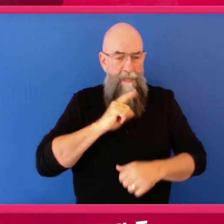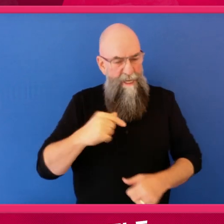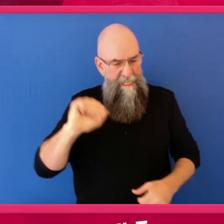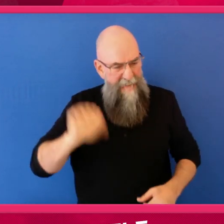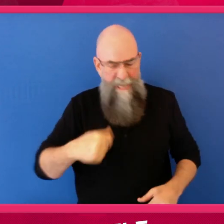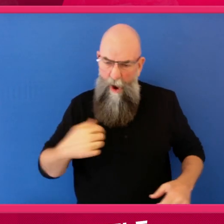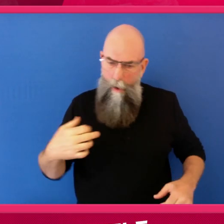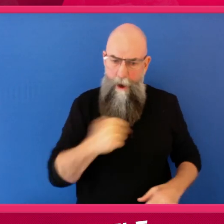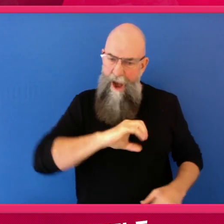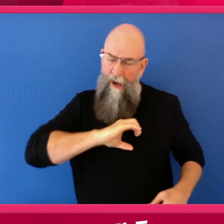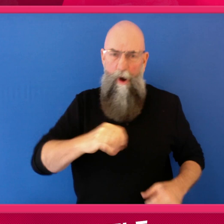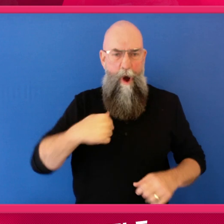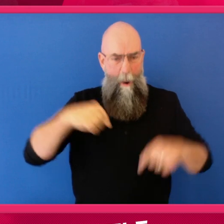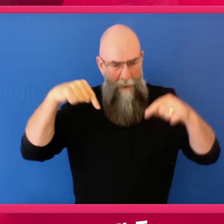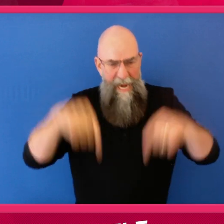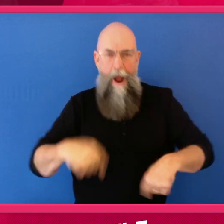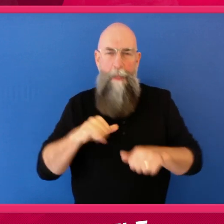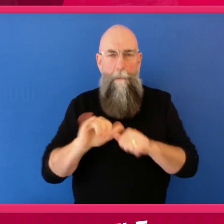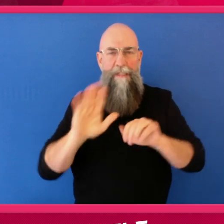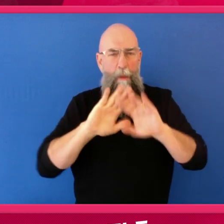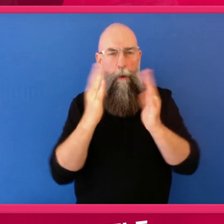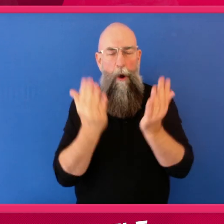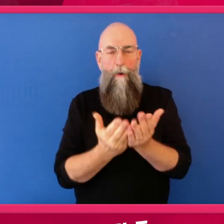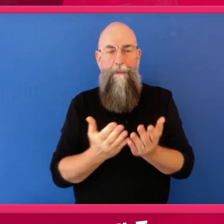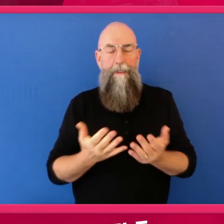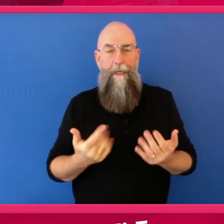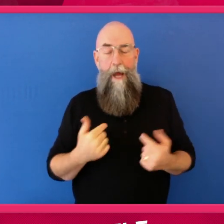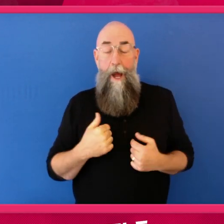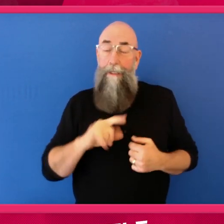Rowan Crothers: Yeah, it's like, hey, look at me, I'm here, I'm falling off, oh no, and